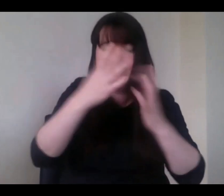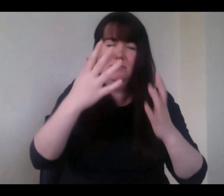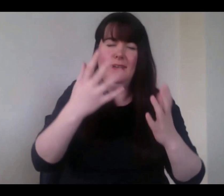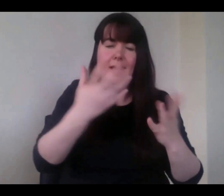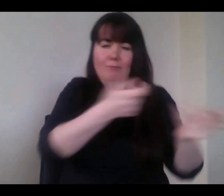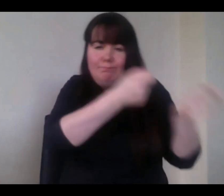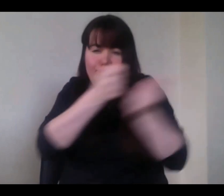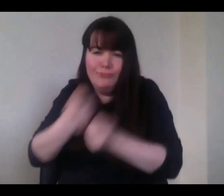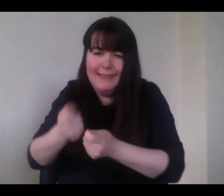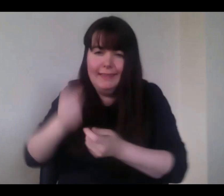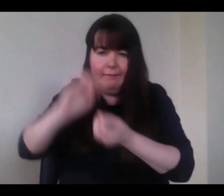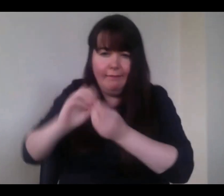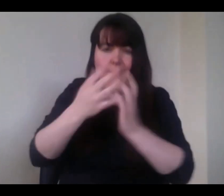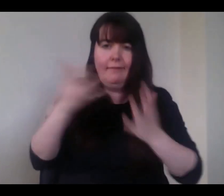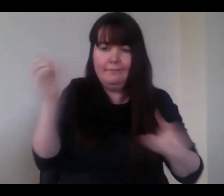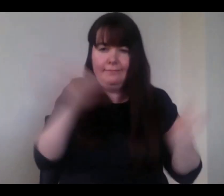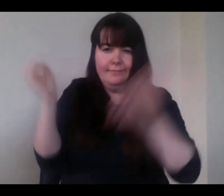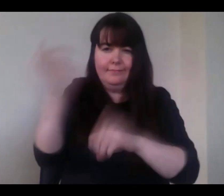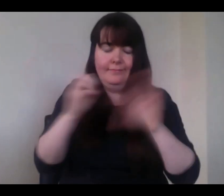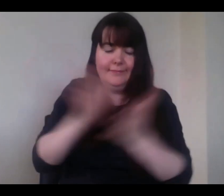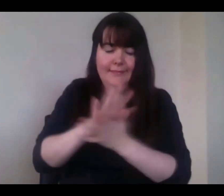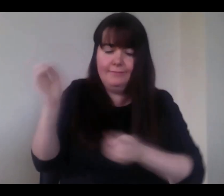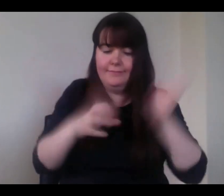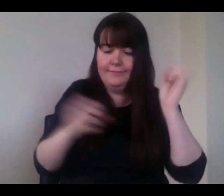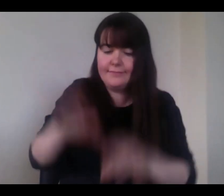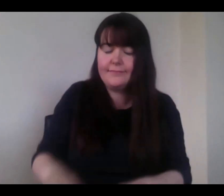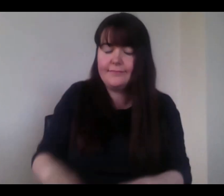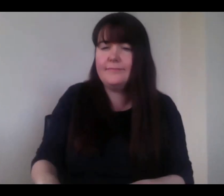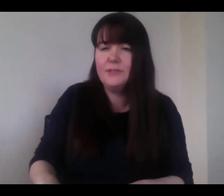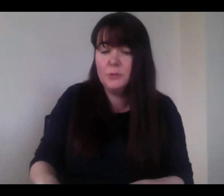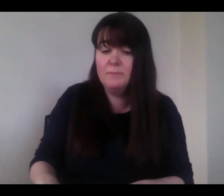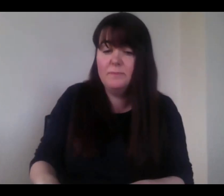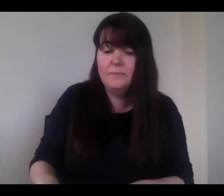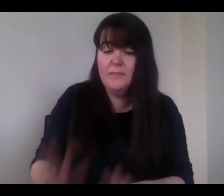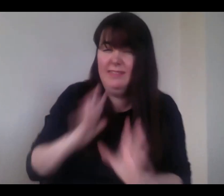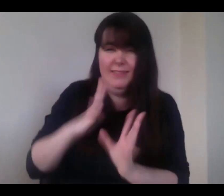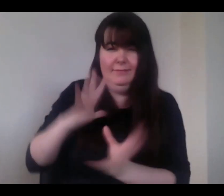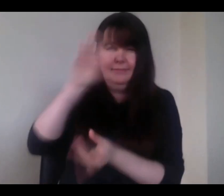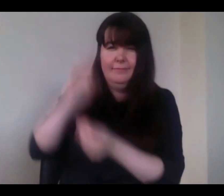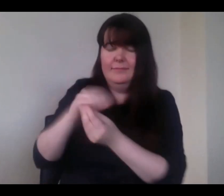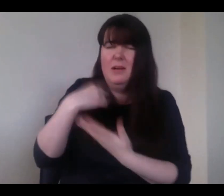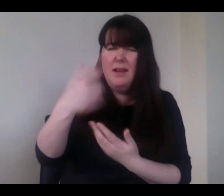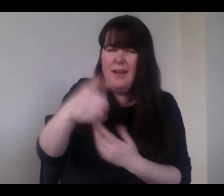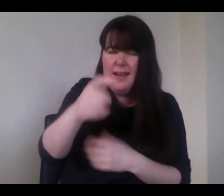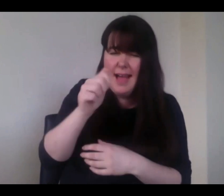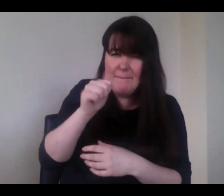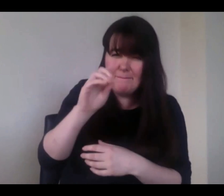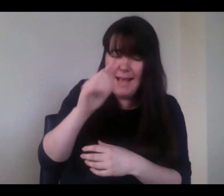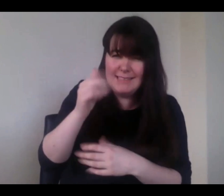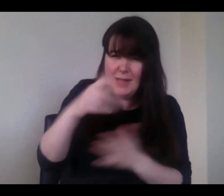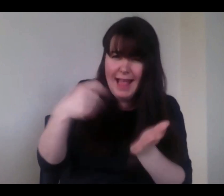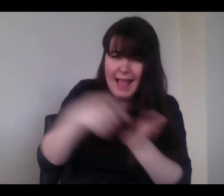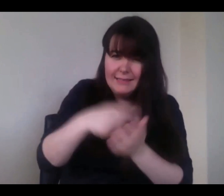different to what we use today, so really we mixed between women's gendered signs of the